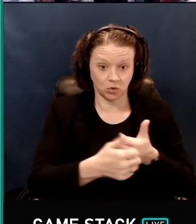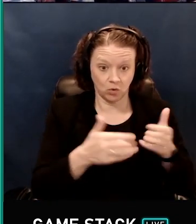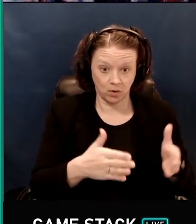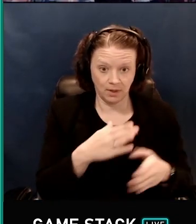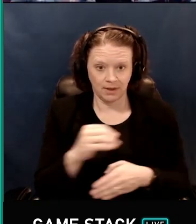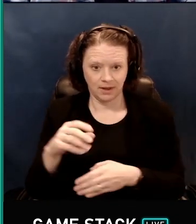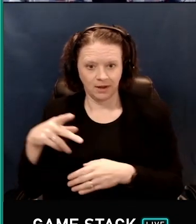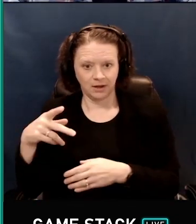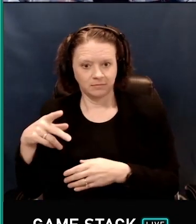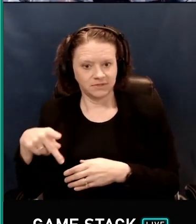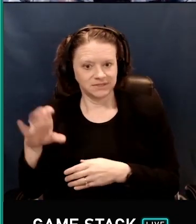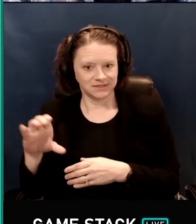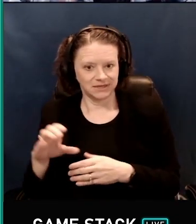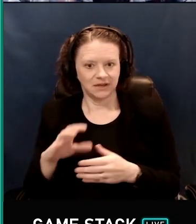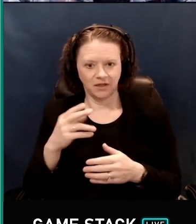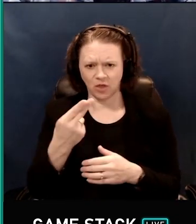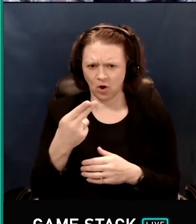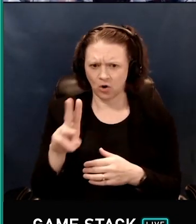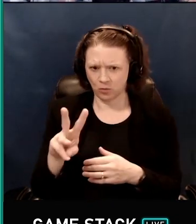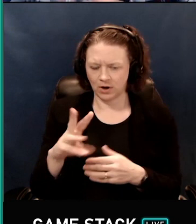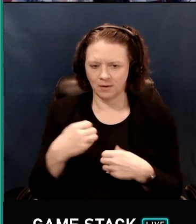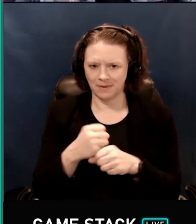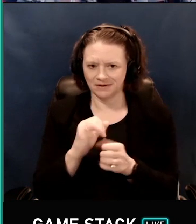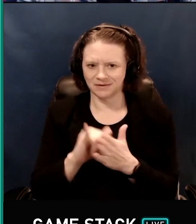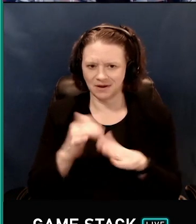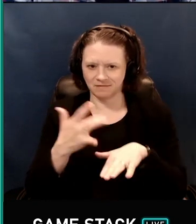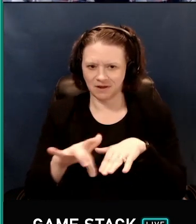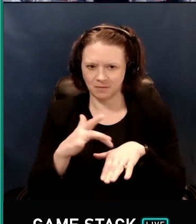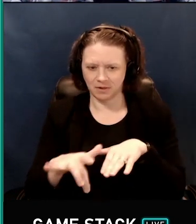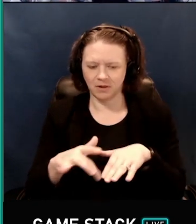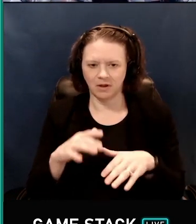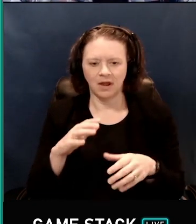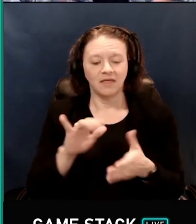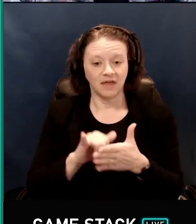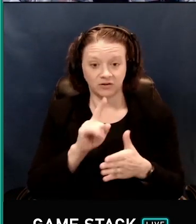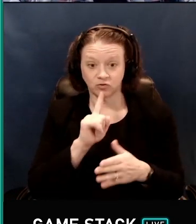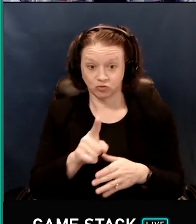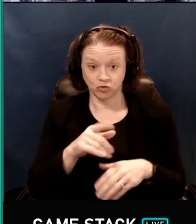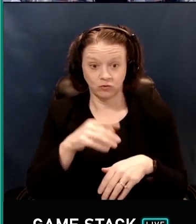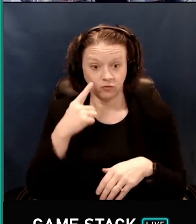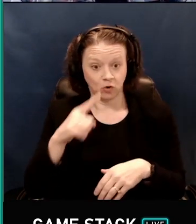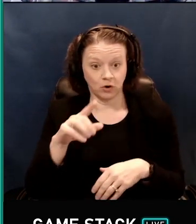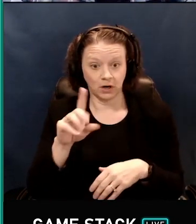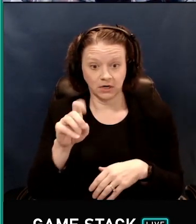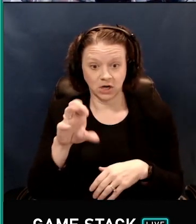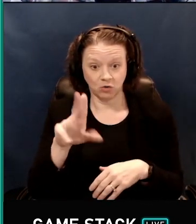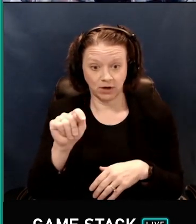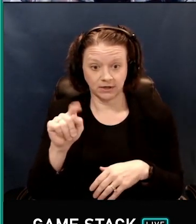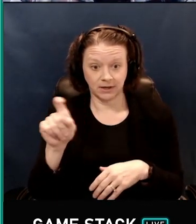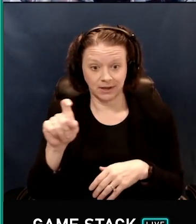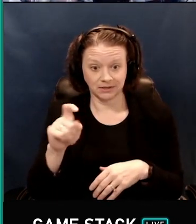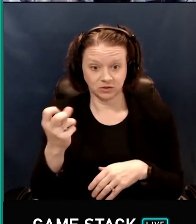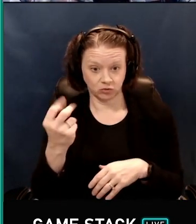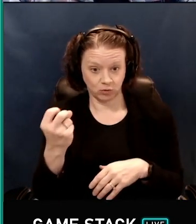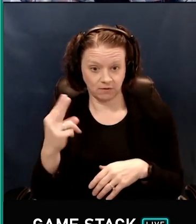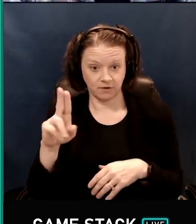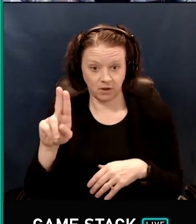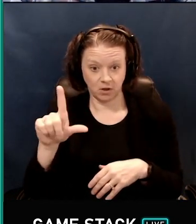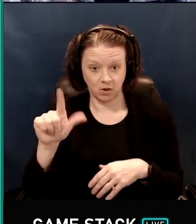the hardware makes them available, and that is true on DirectX 12 Ultimates. It is true for DirectStorage, and it will be